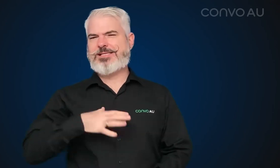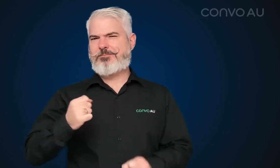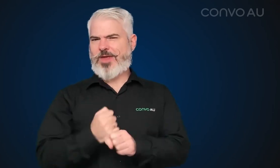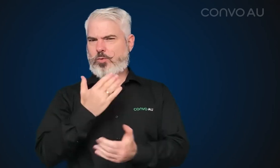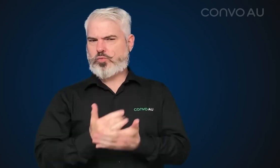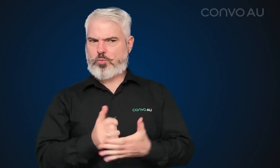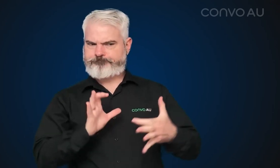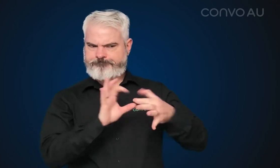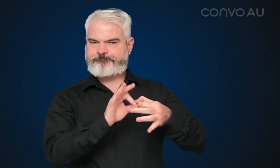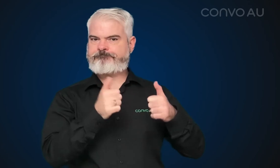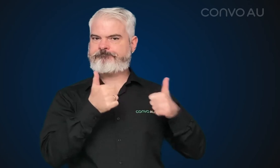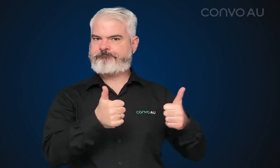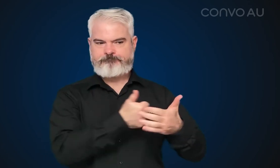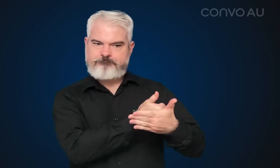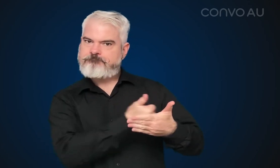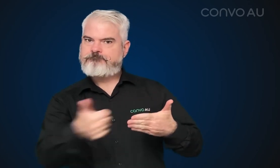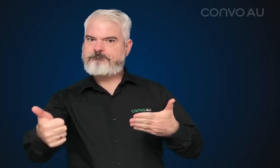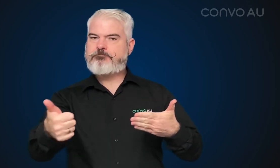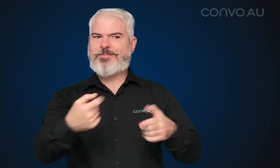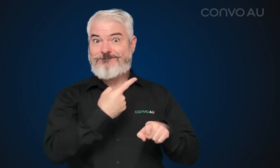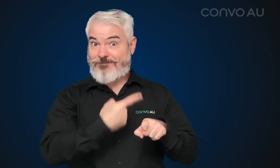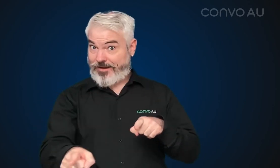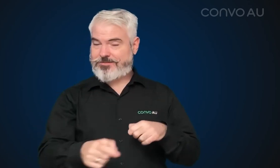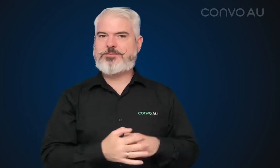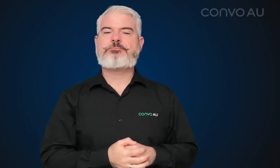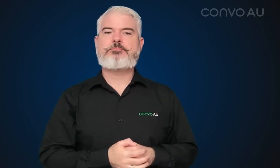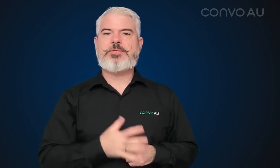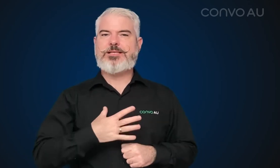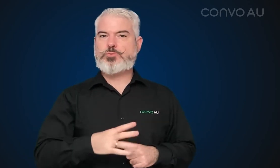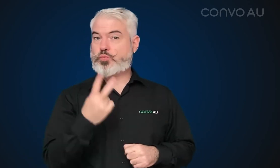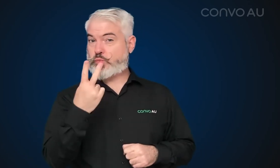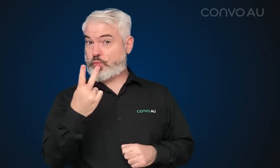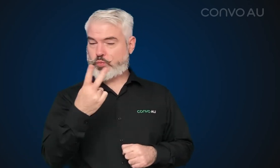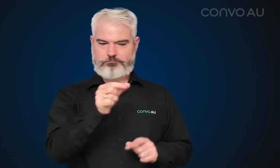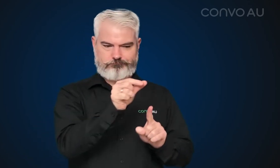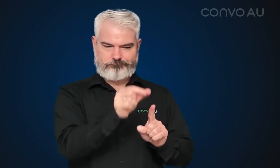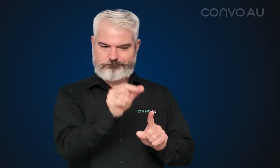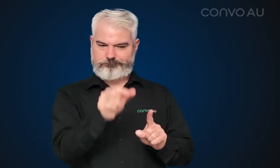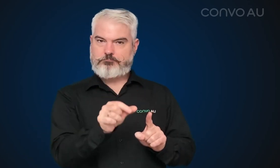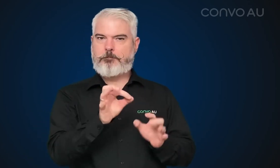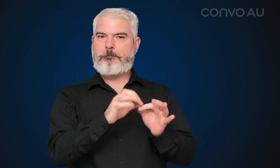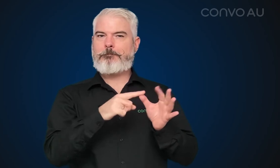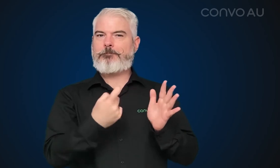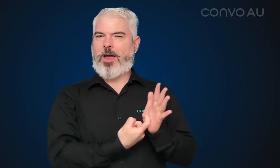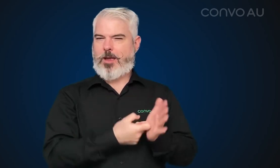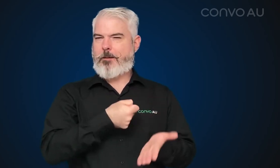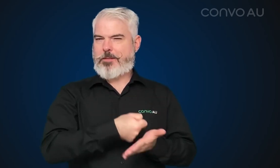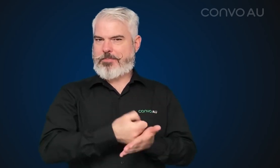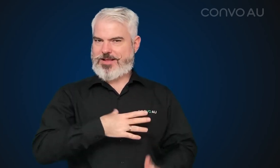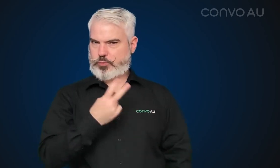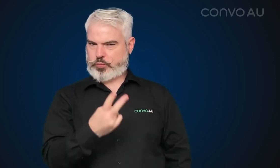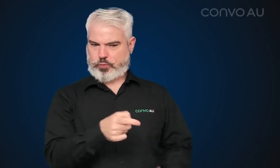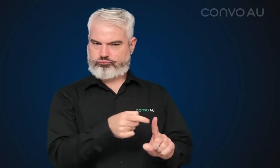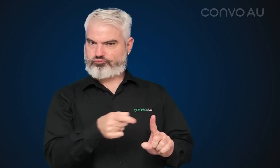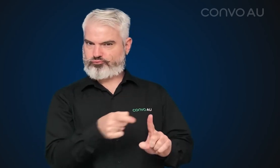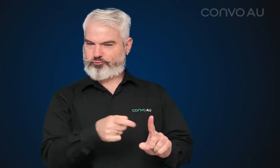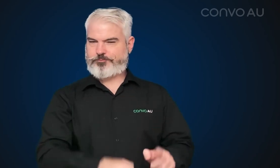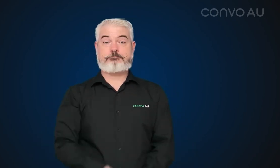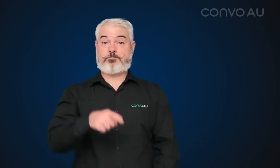with at least 2 bars of service or better.